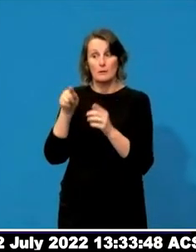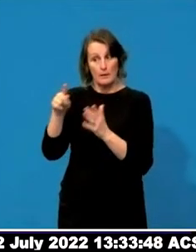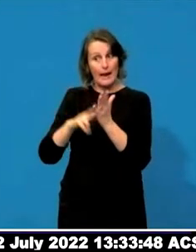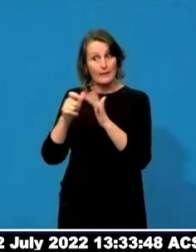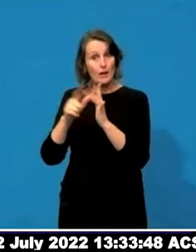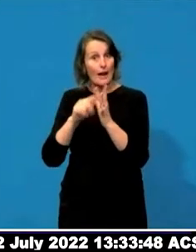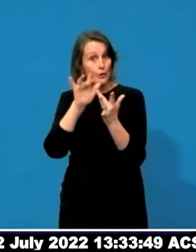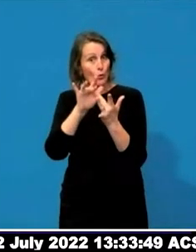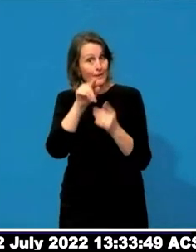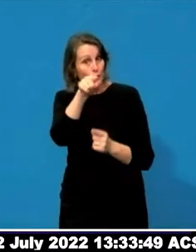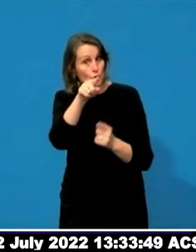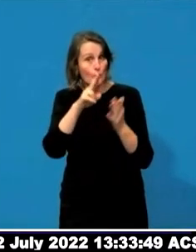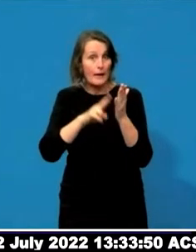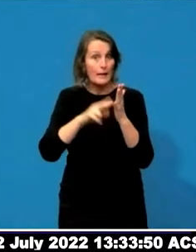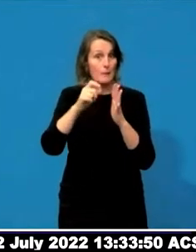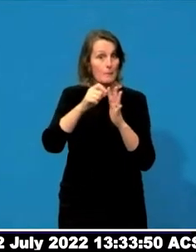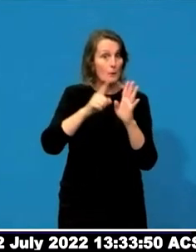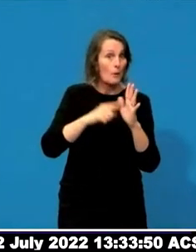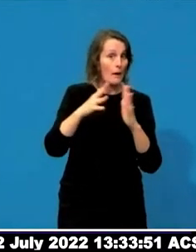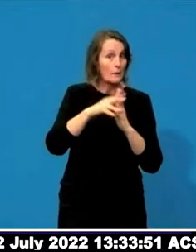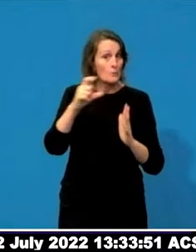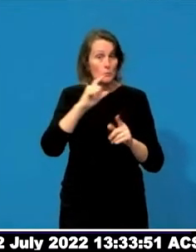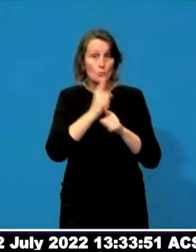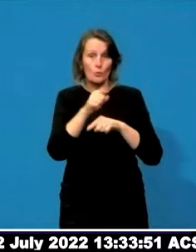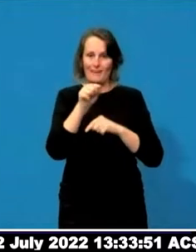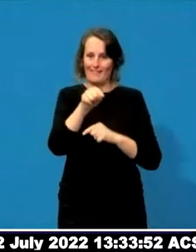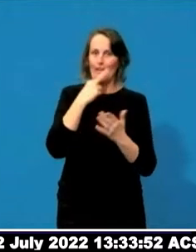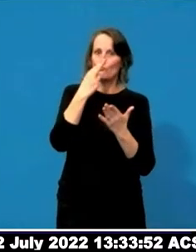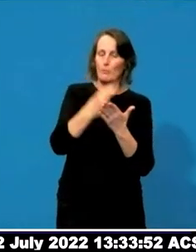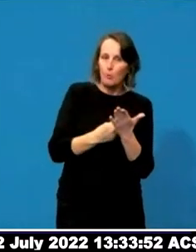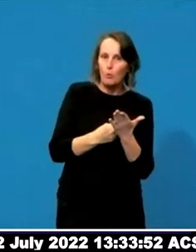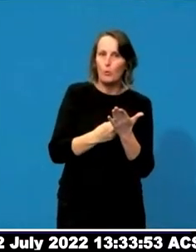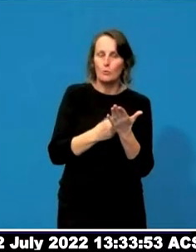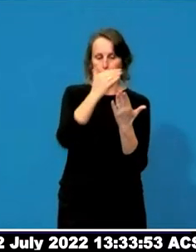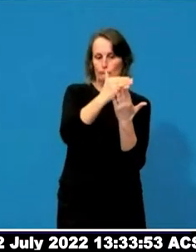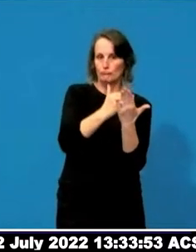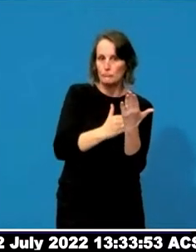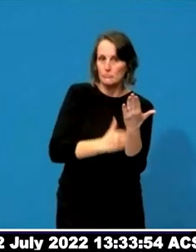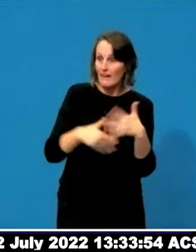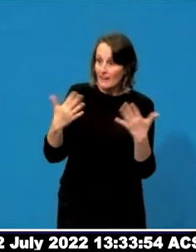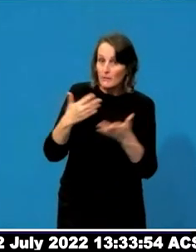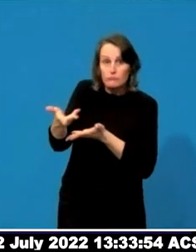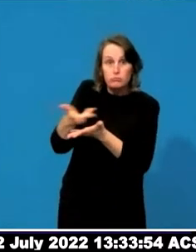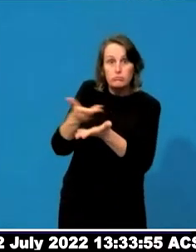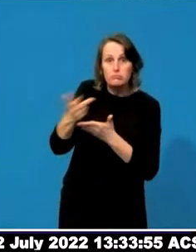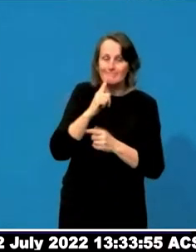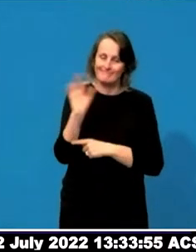about the contents of the report or the recommendations that are set out in those reports? MS McRAE: No. No, there hasn't.